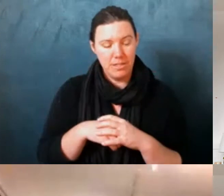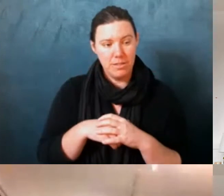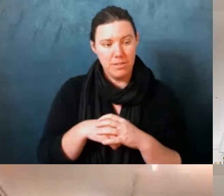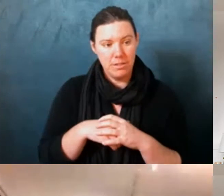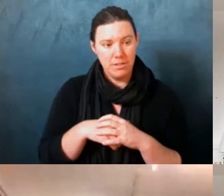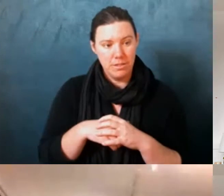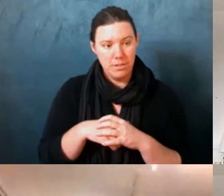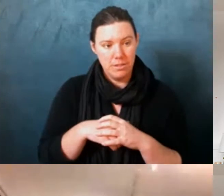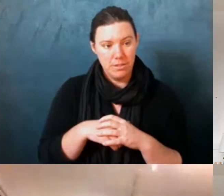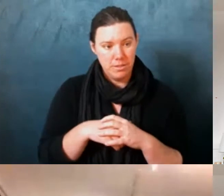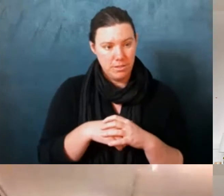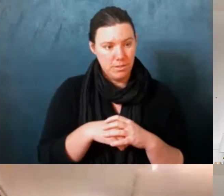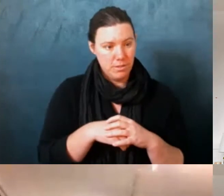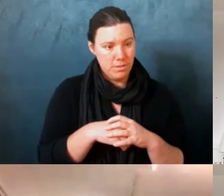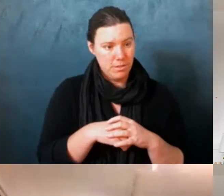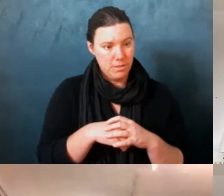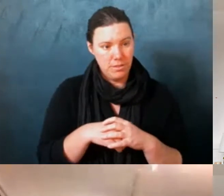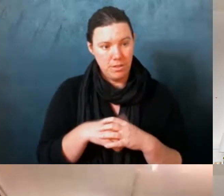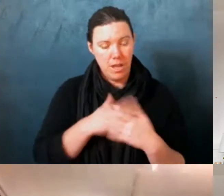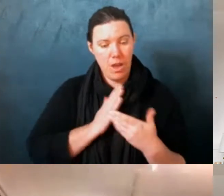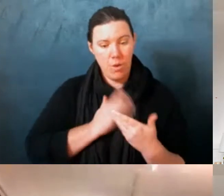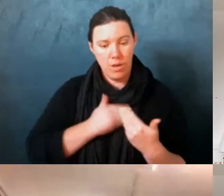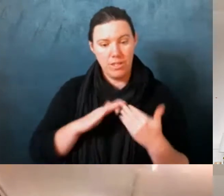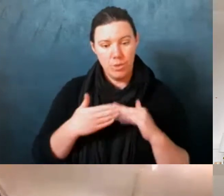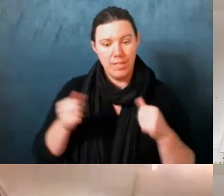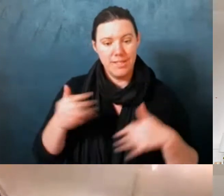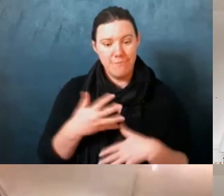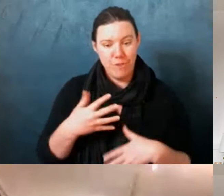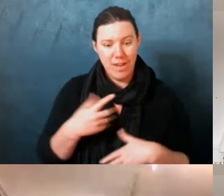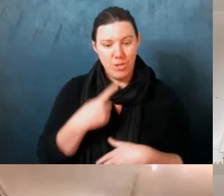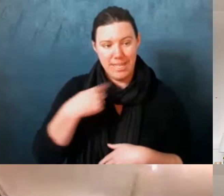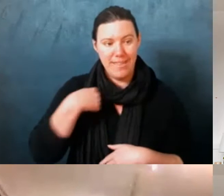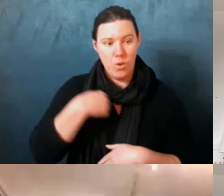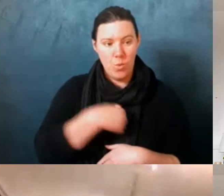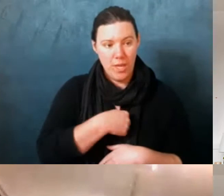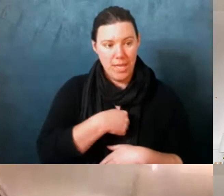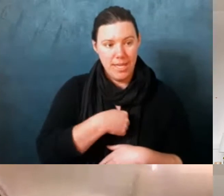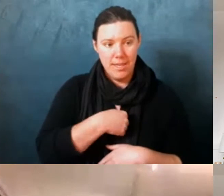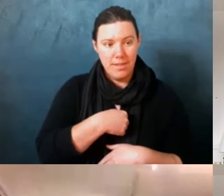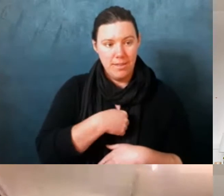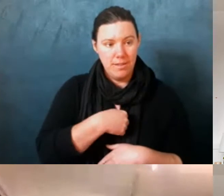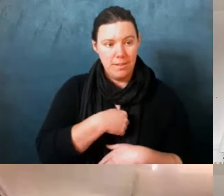our community is afraid to say that is we have covered, and they don't know where to go.